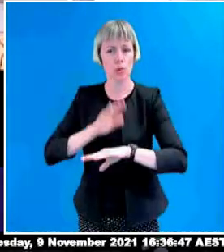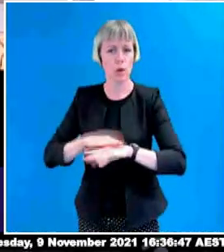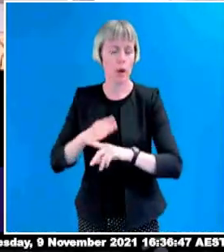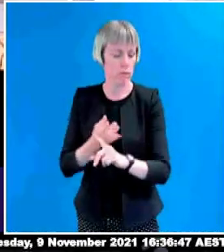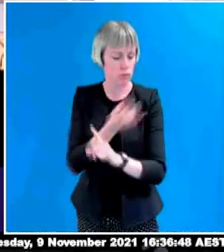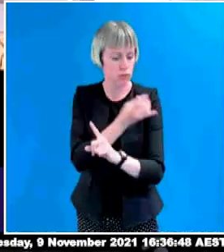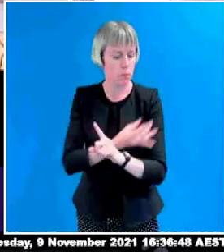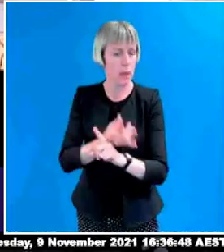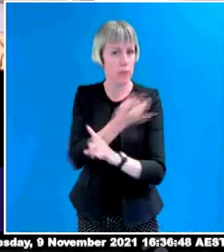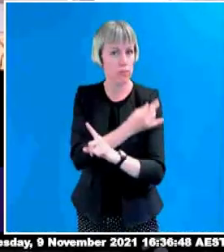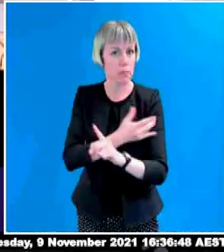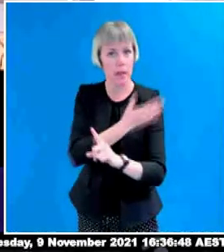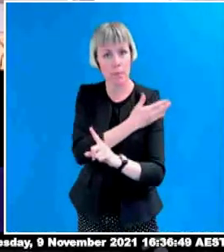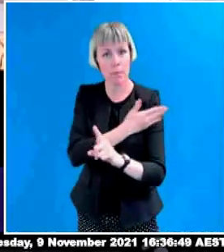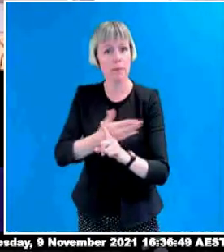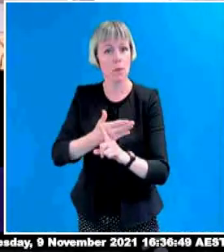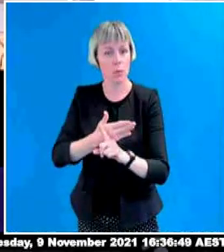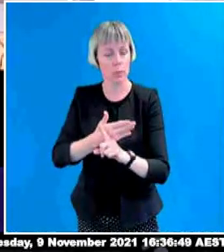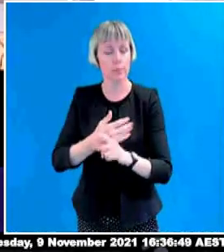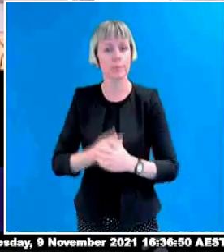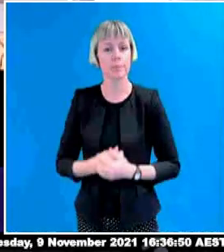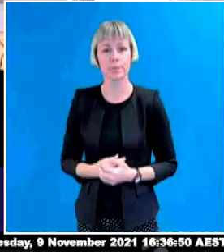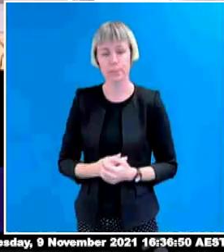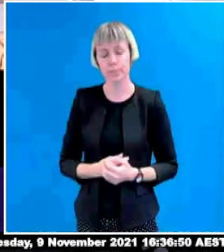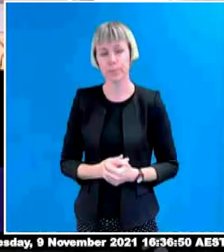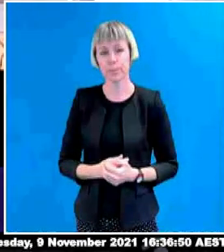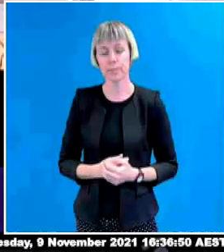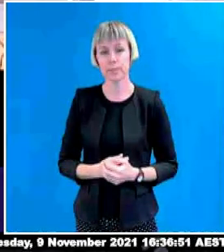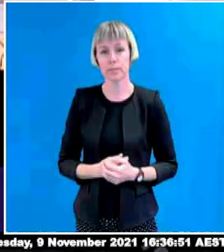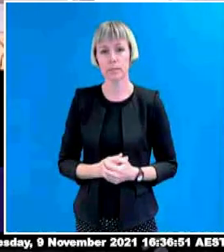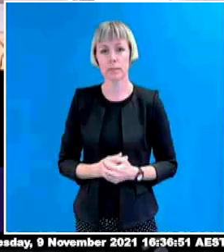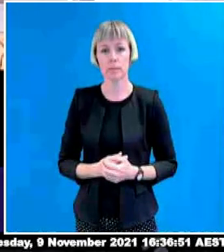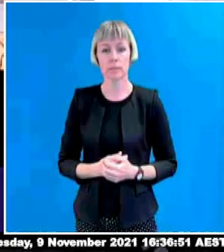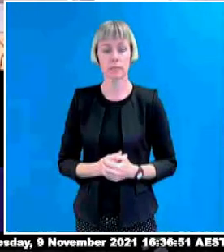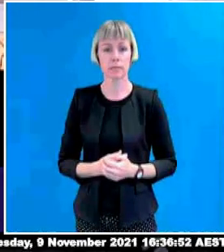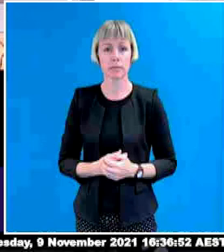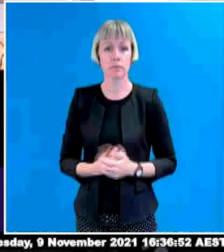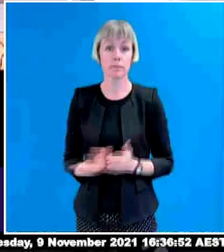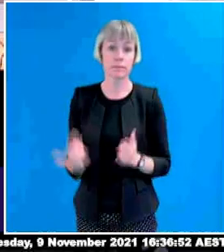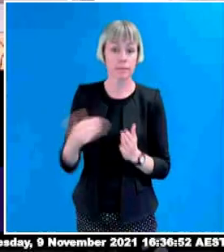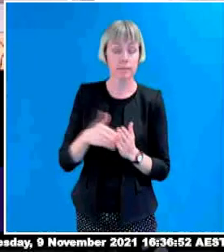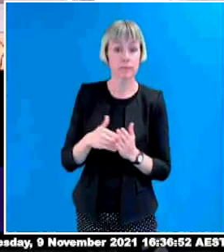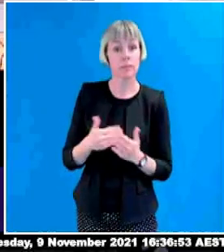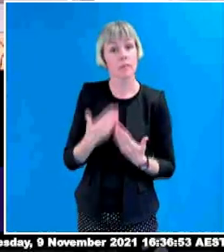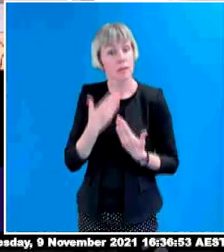the preparation of their evidence and also, of course, to add the thanks on